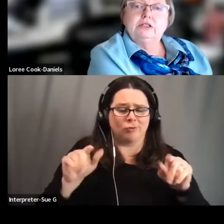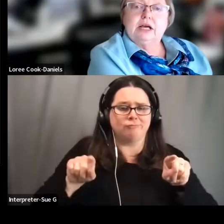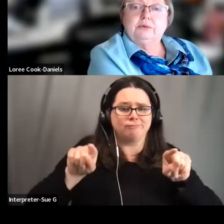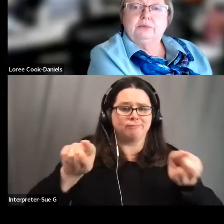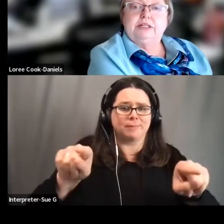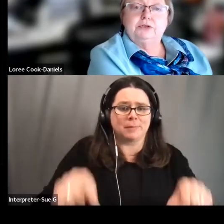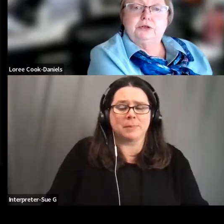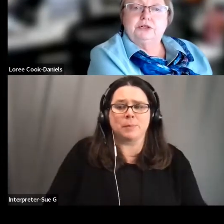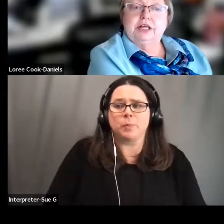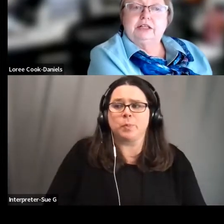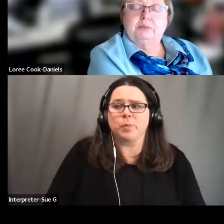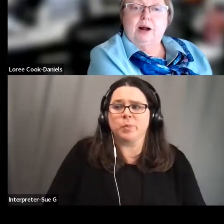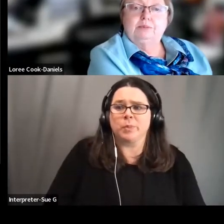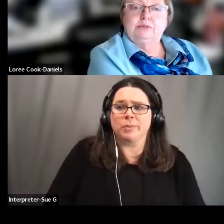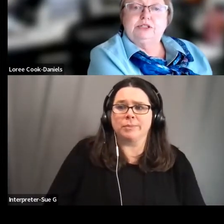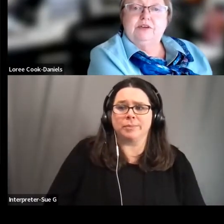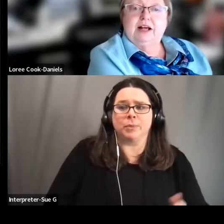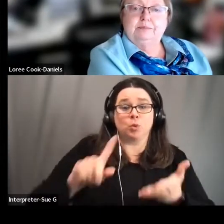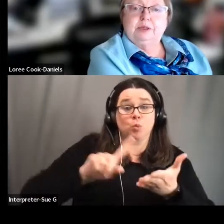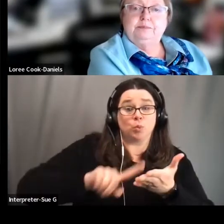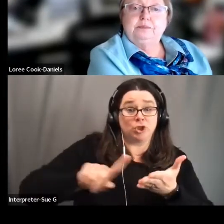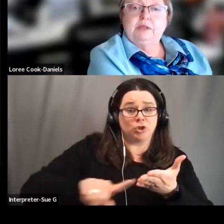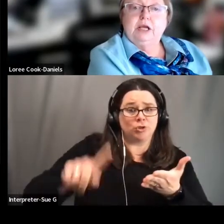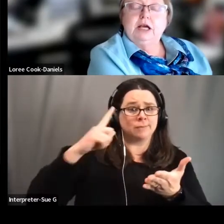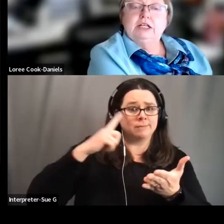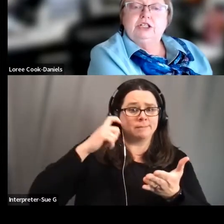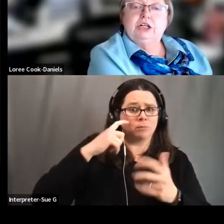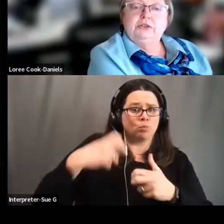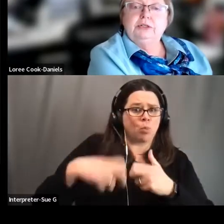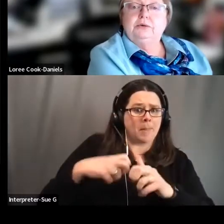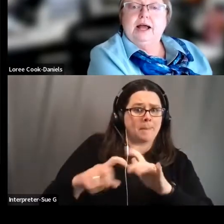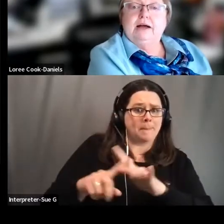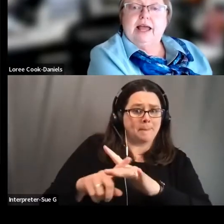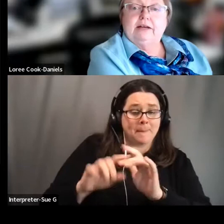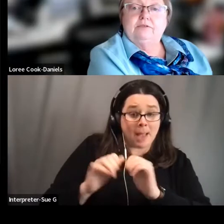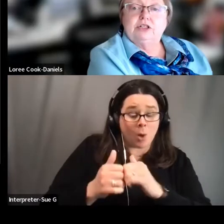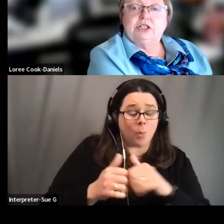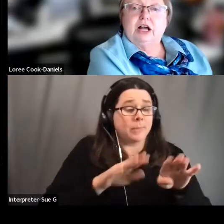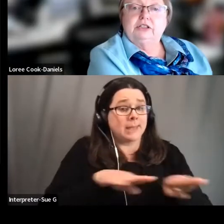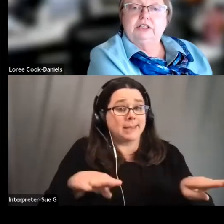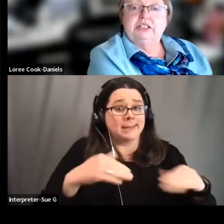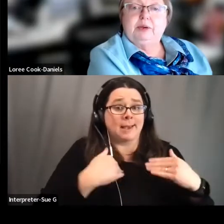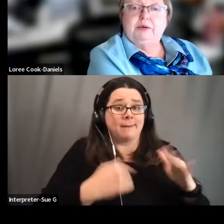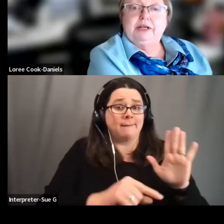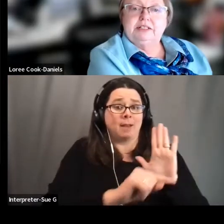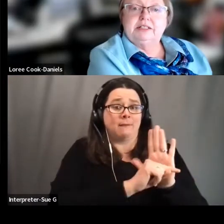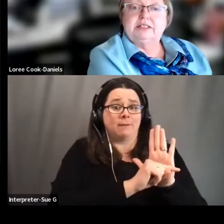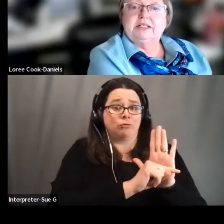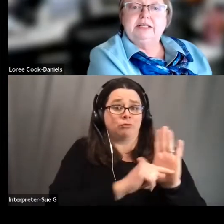Here's how the researchers think the problems develop. Children who have adverse childhood experiences